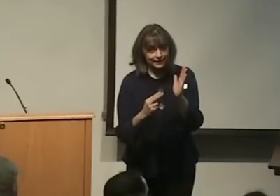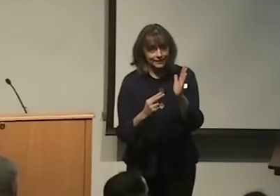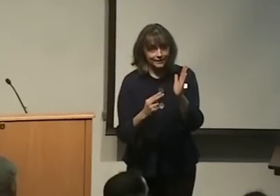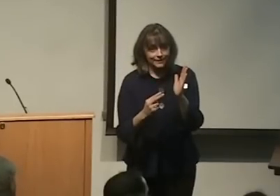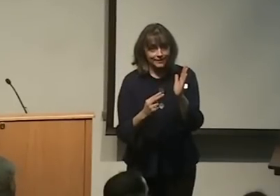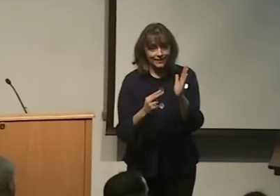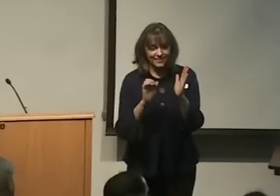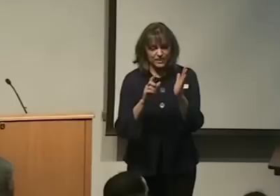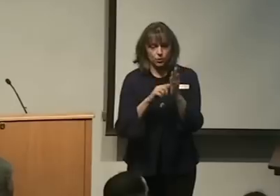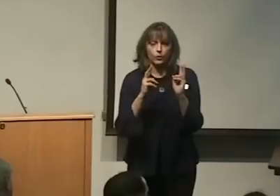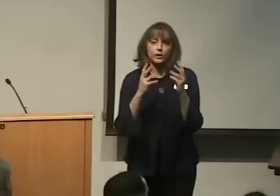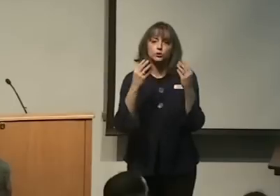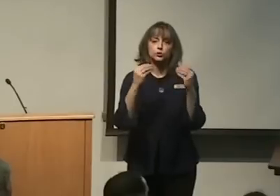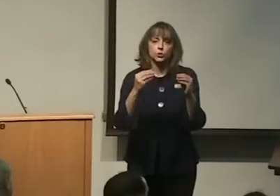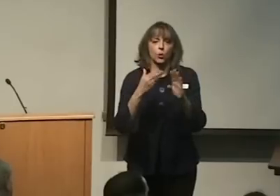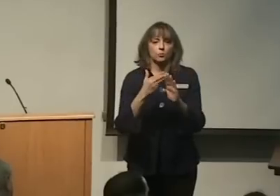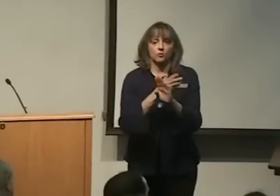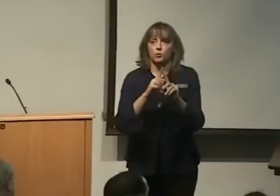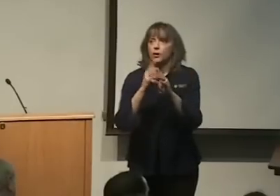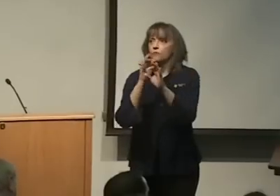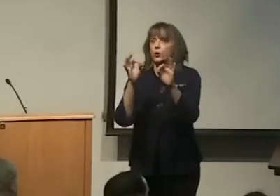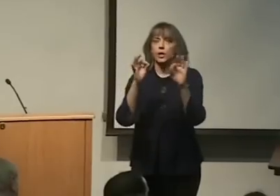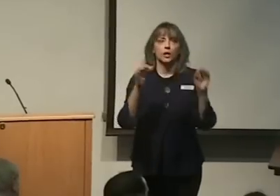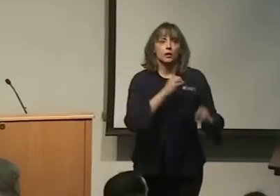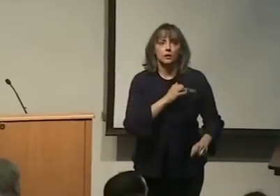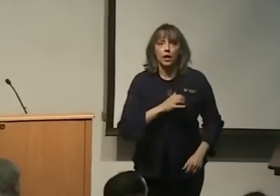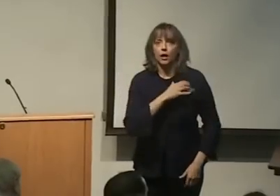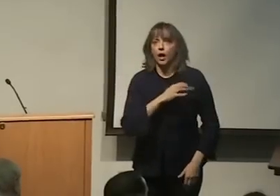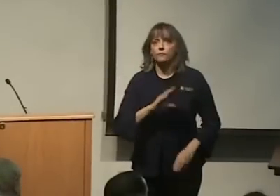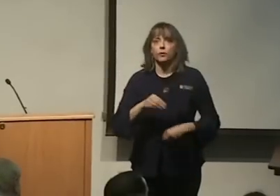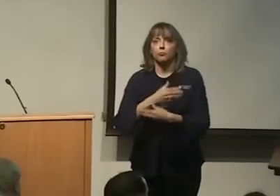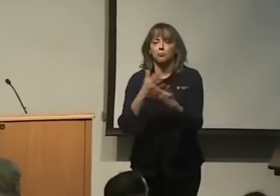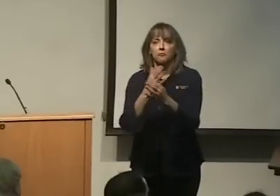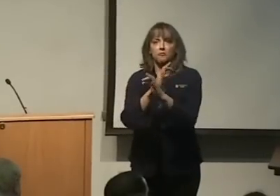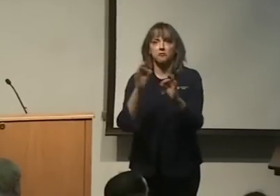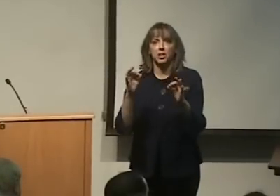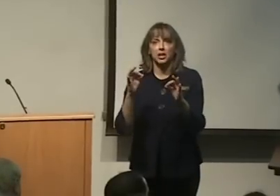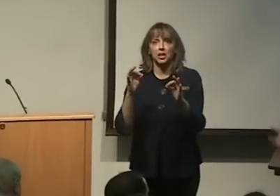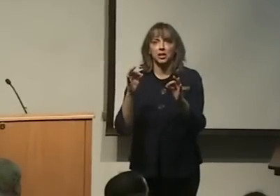And they're giving it away to other institutions. There's also Wikipedia.